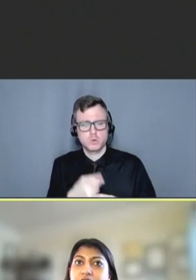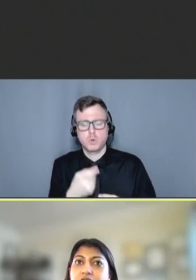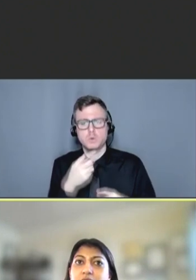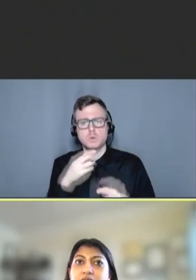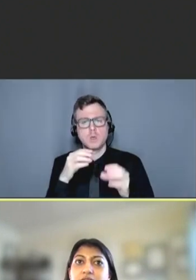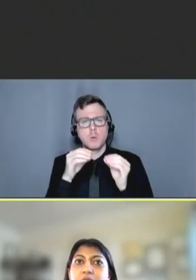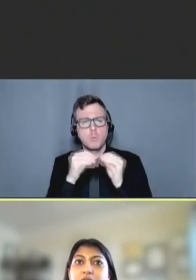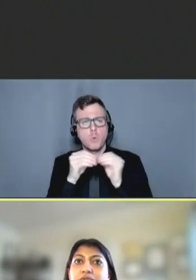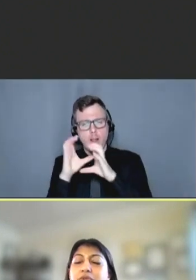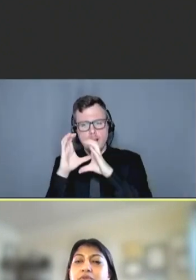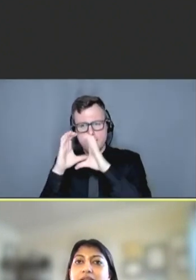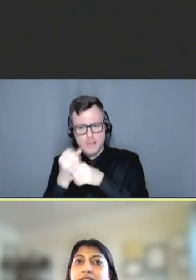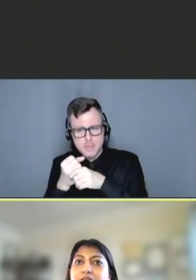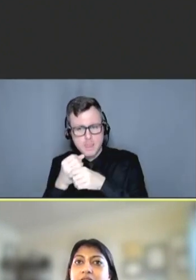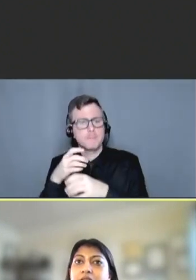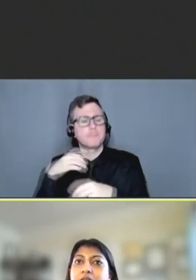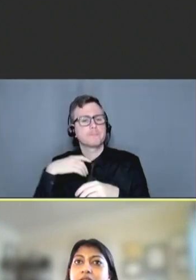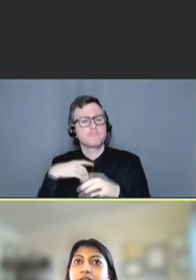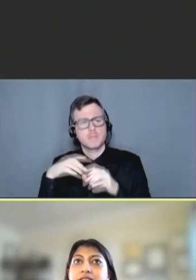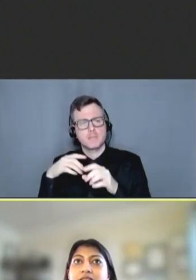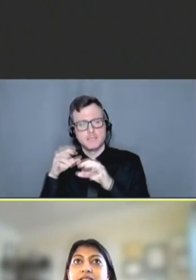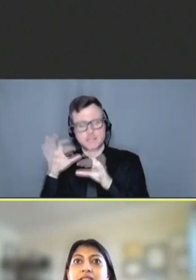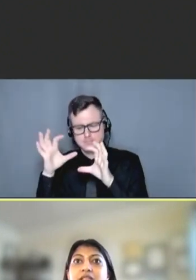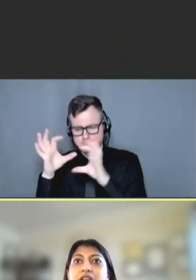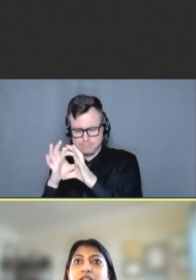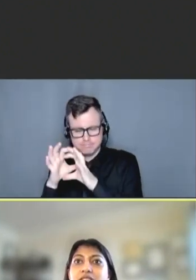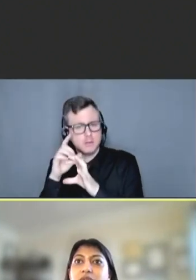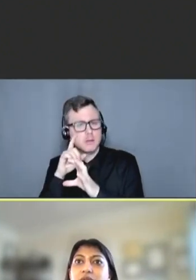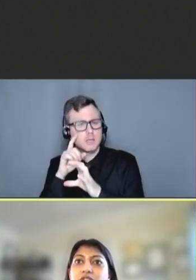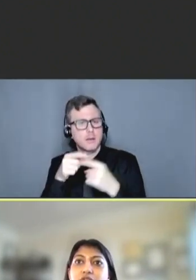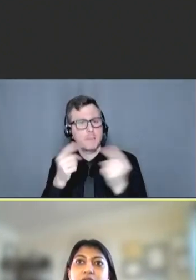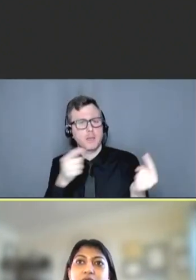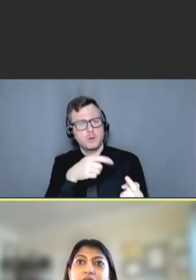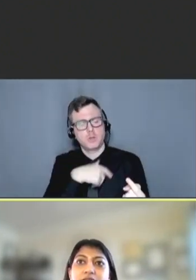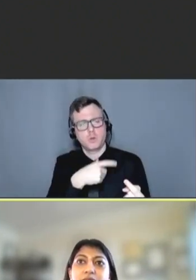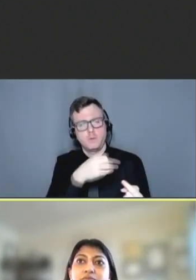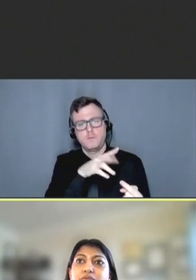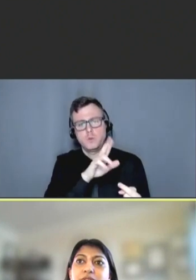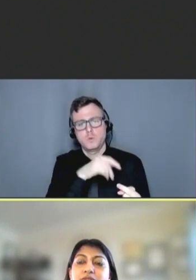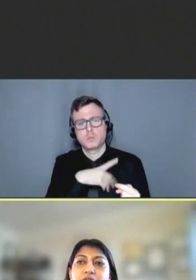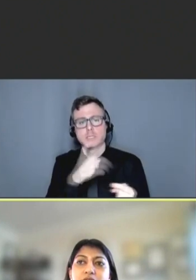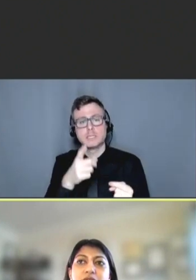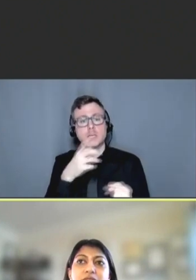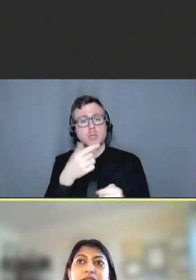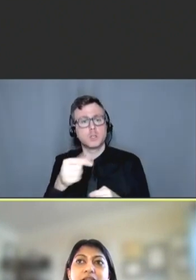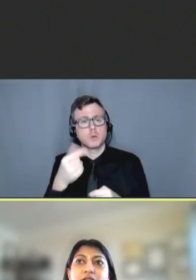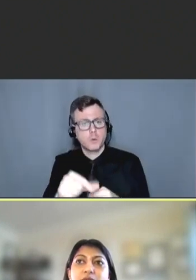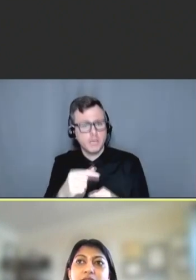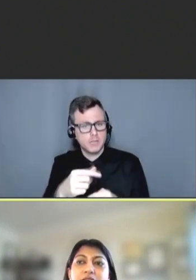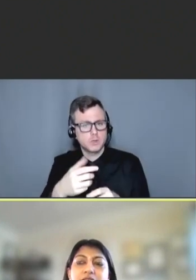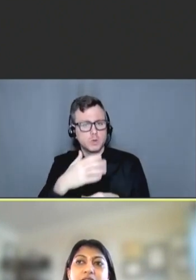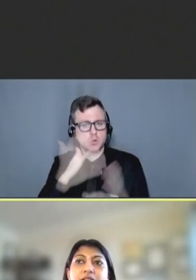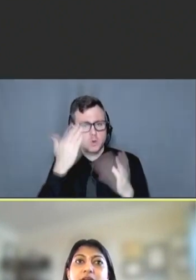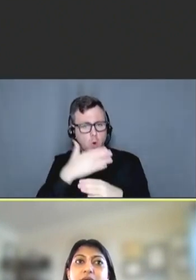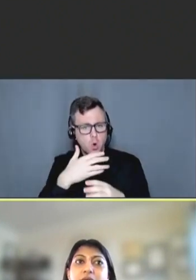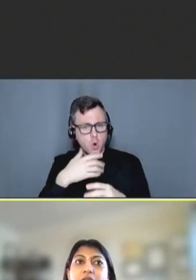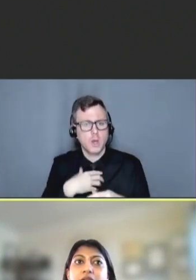than we saw with the flu vaccine, the states in the darkest green show the greatest improvements versus those in lighter green and yellow.